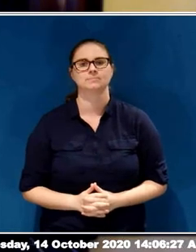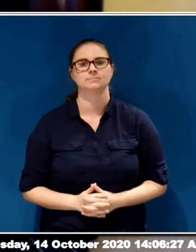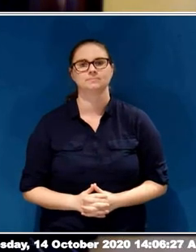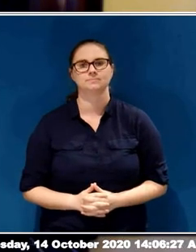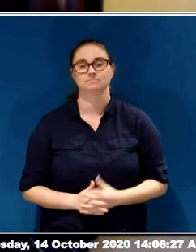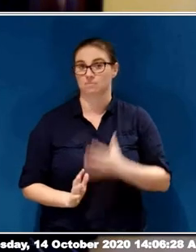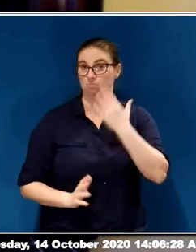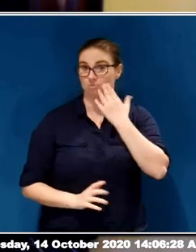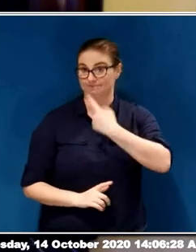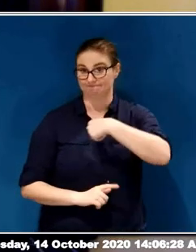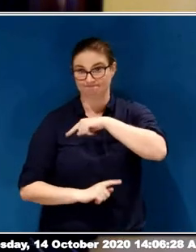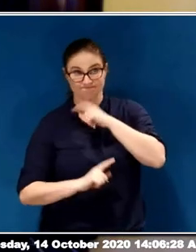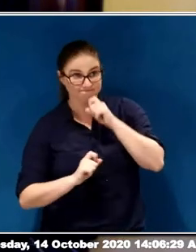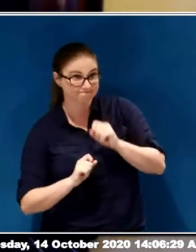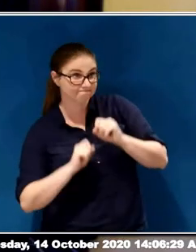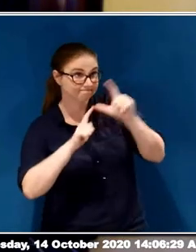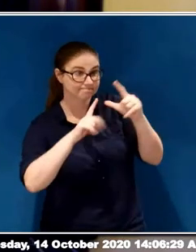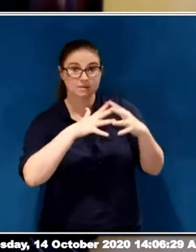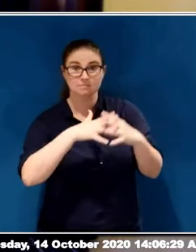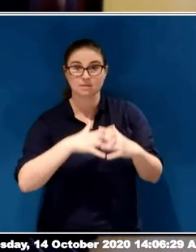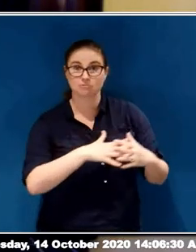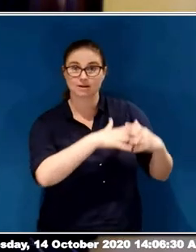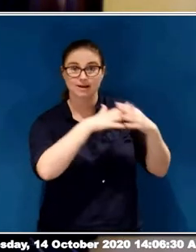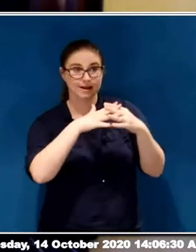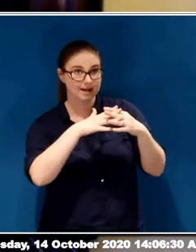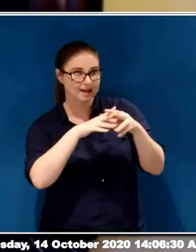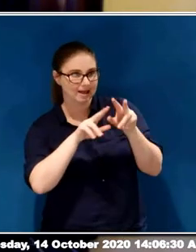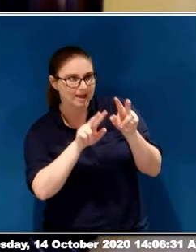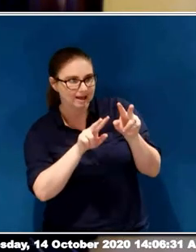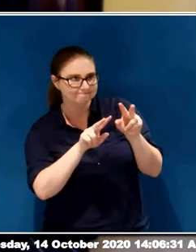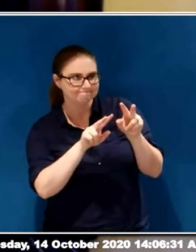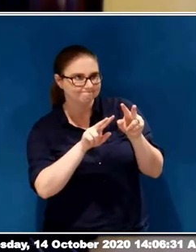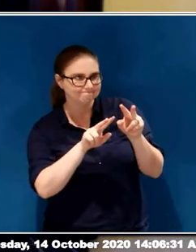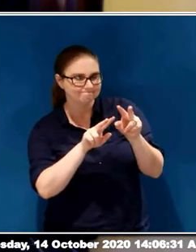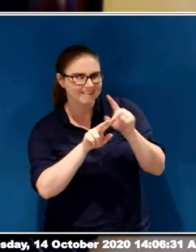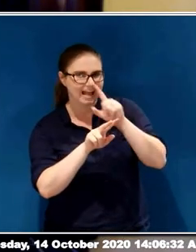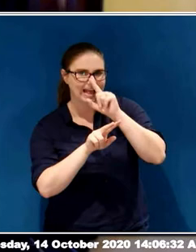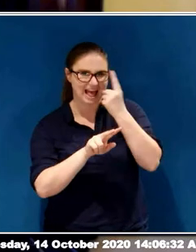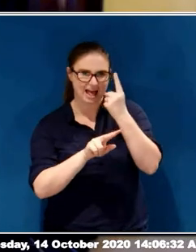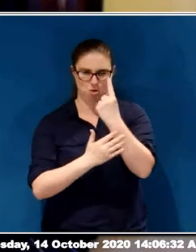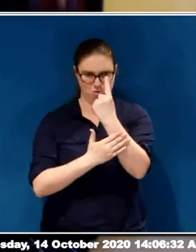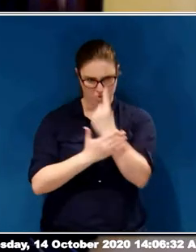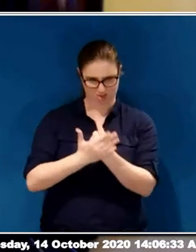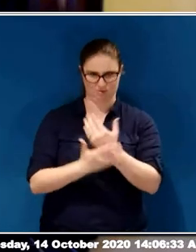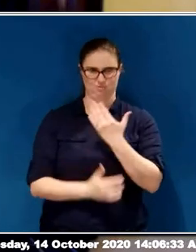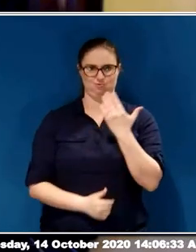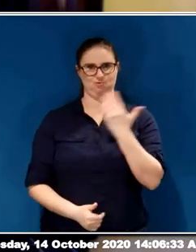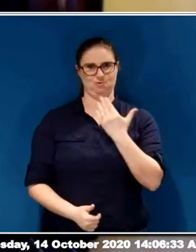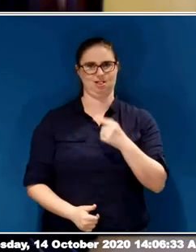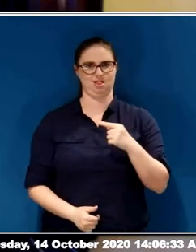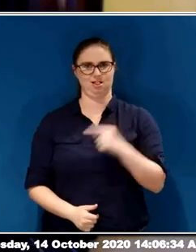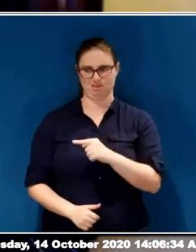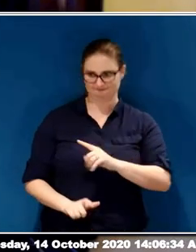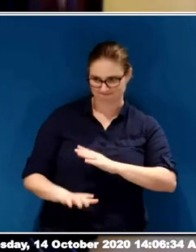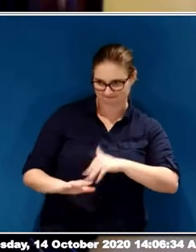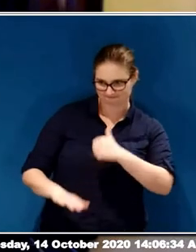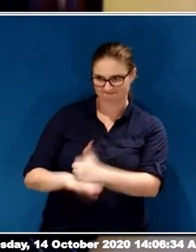this at the level of a school. It must be done, to work, at the level of the system so that all of those